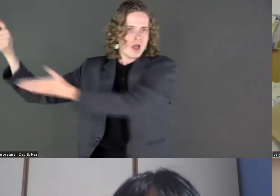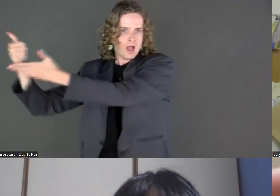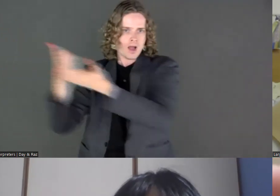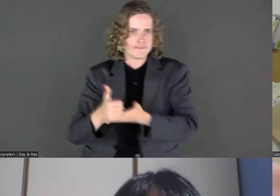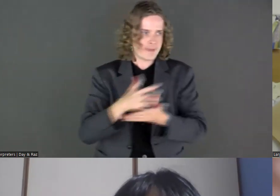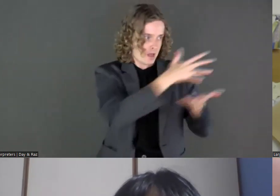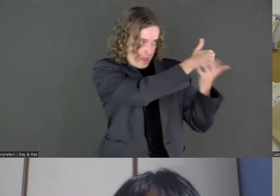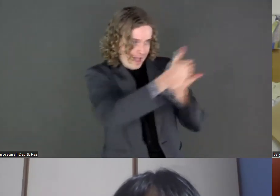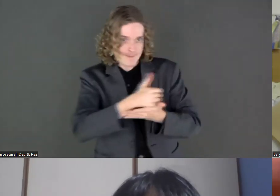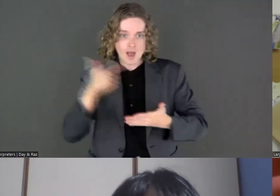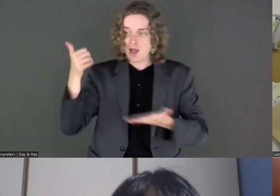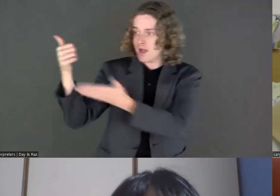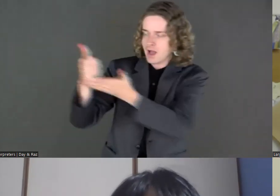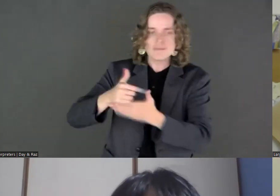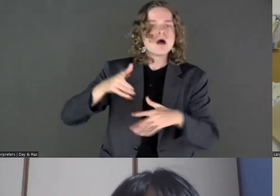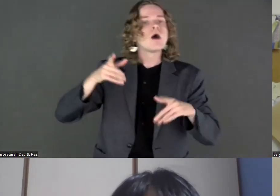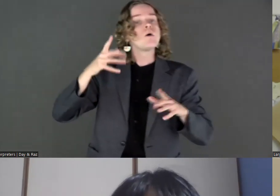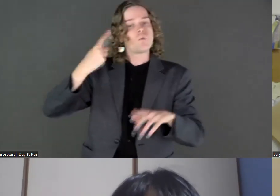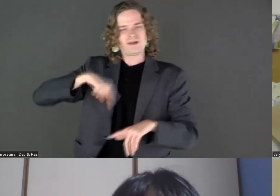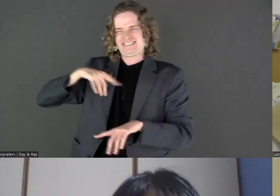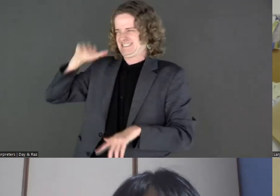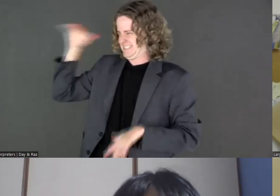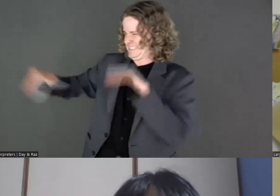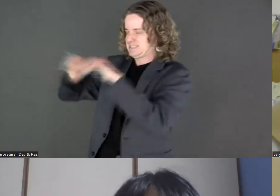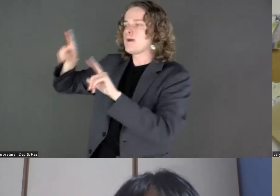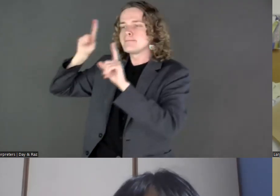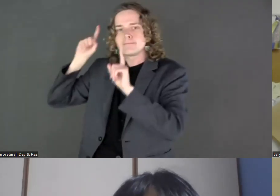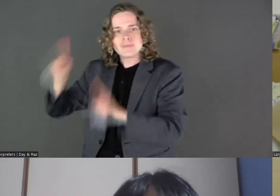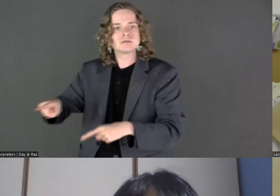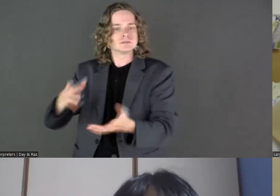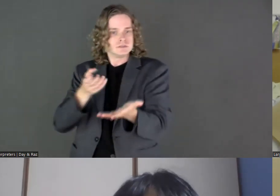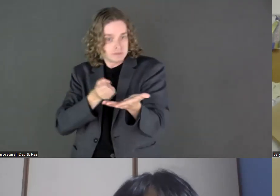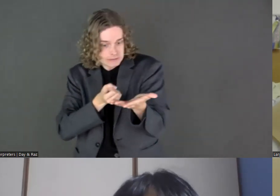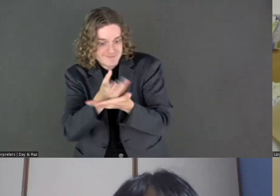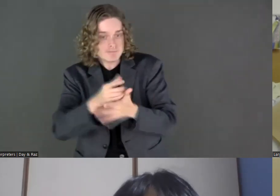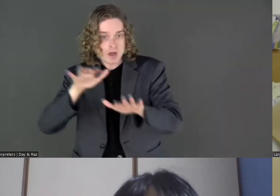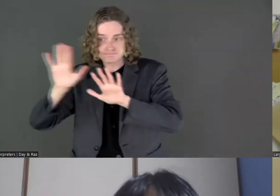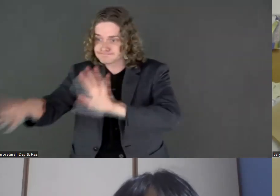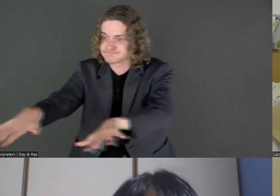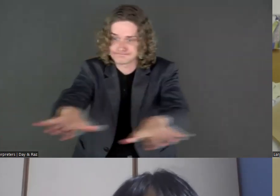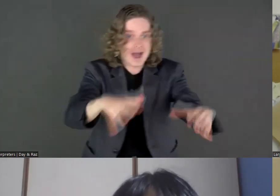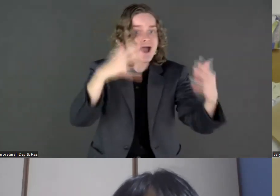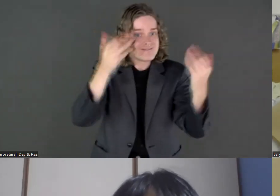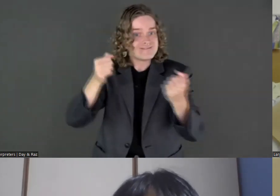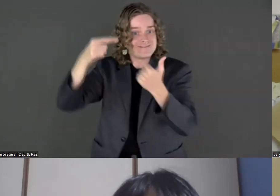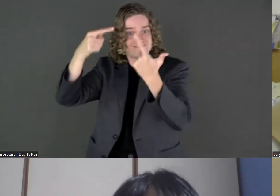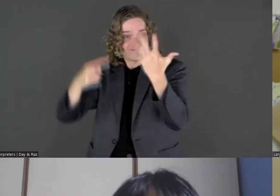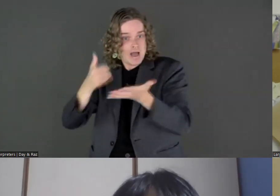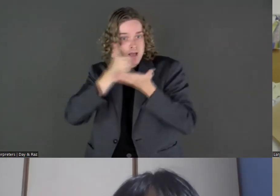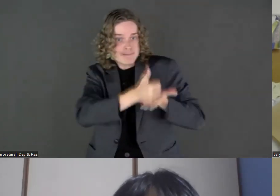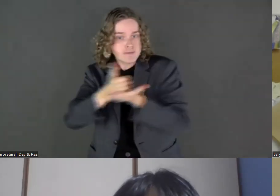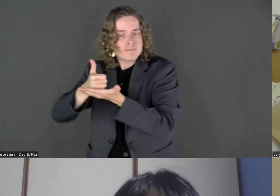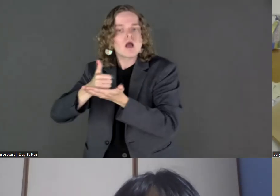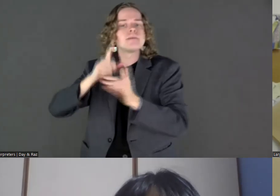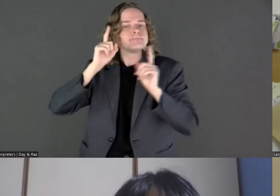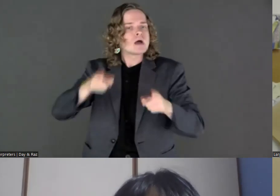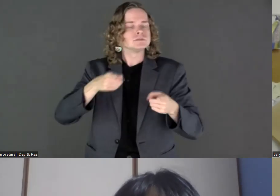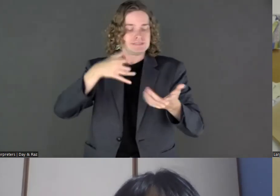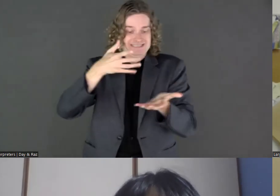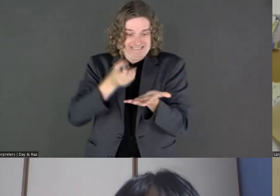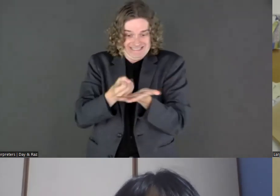about your assistance. In accessible form, I'm not sure we are heard. Every country has a, let's say,